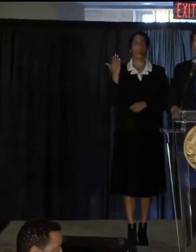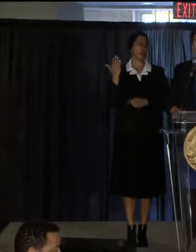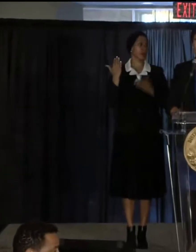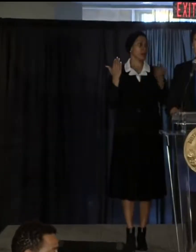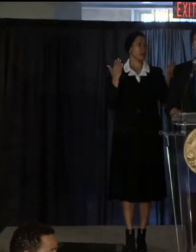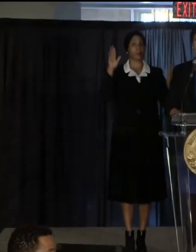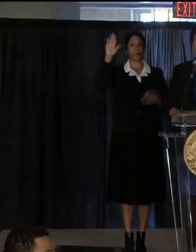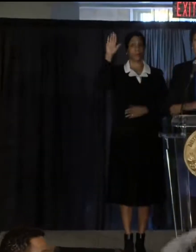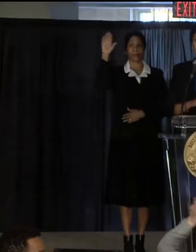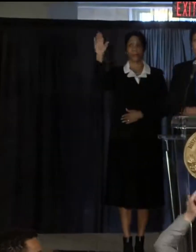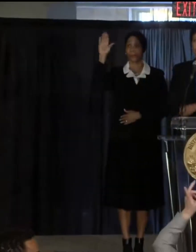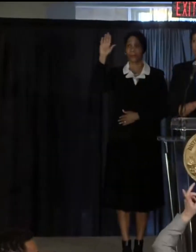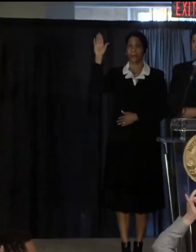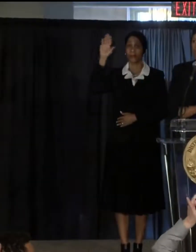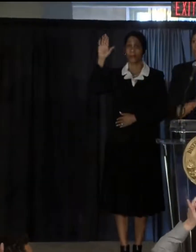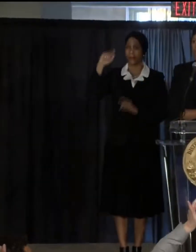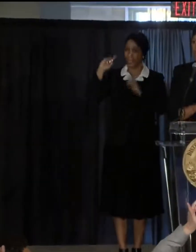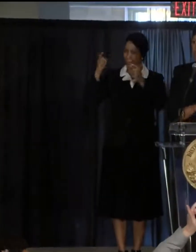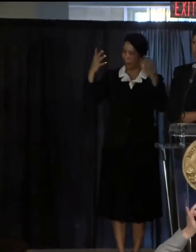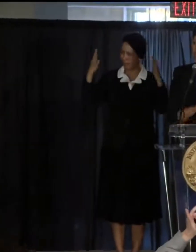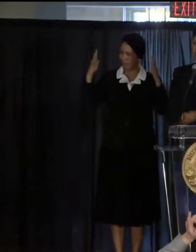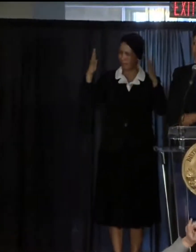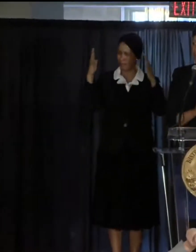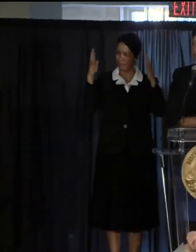RAISE YOUR HANDS. GIVE THEM A BIG ROUND OF APPLAUSE.